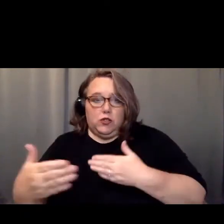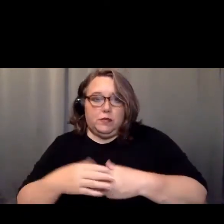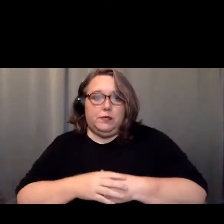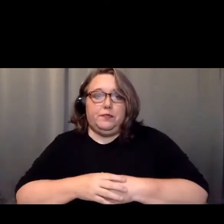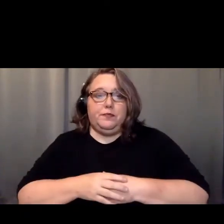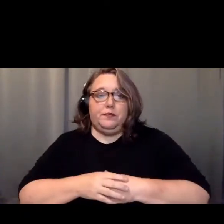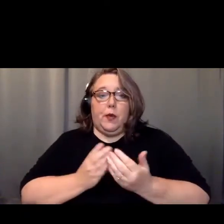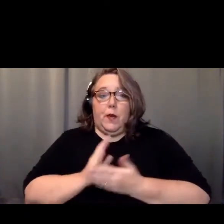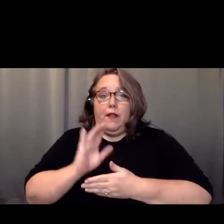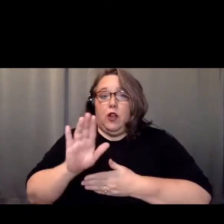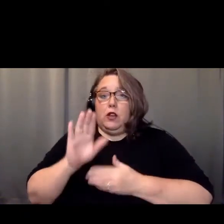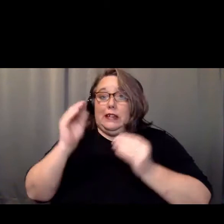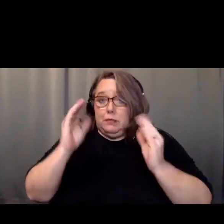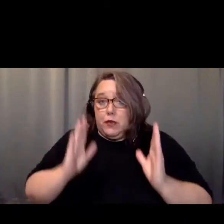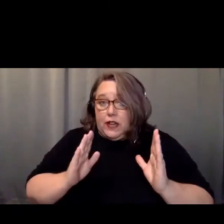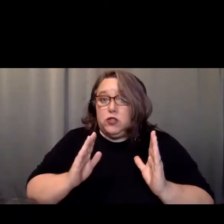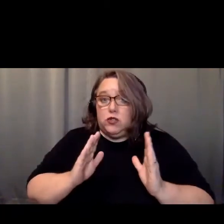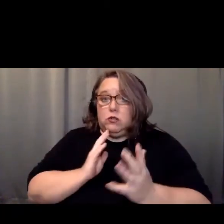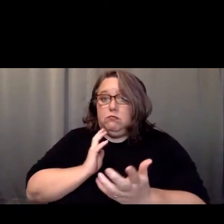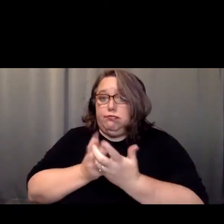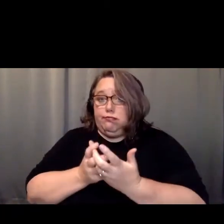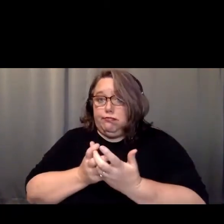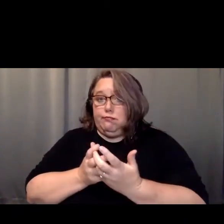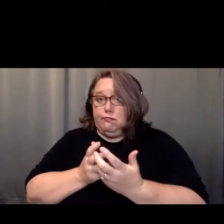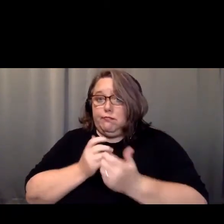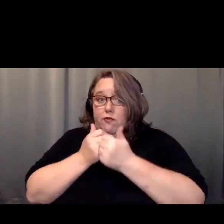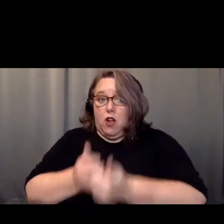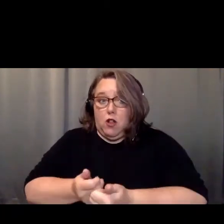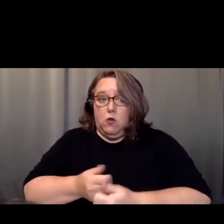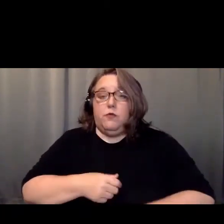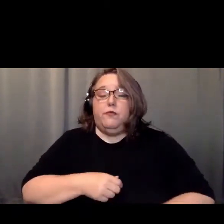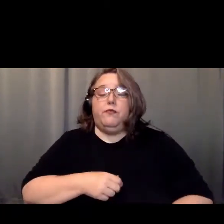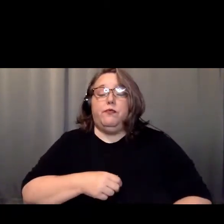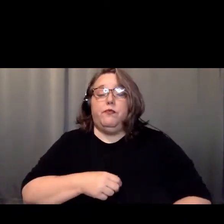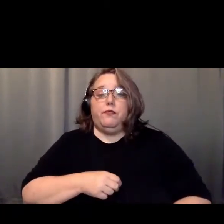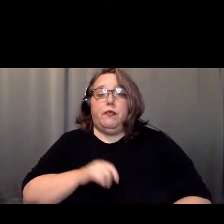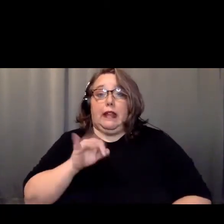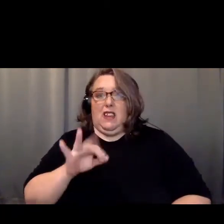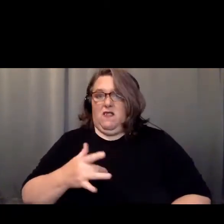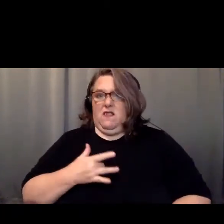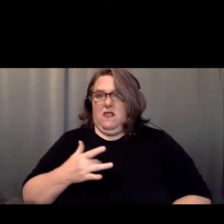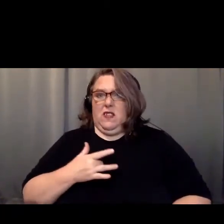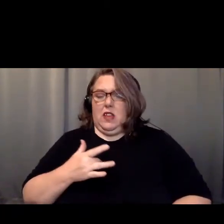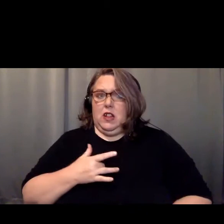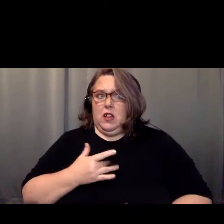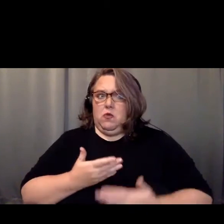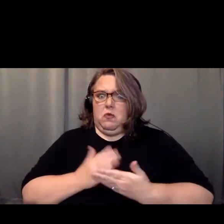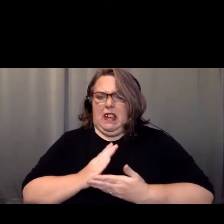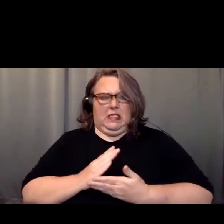by your professors, a right to file a complaint if you feel like your rights have been violated,